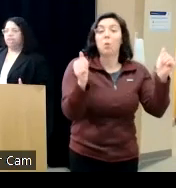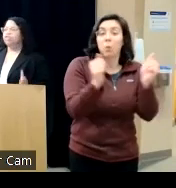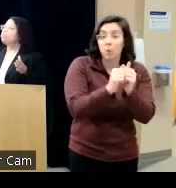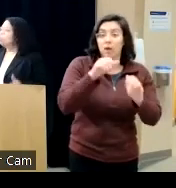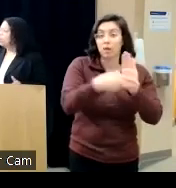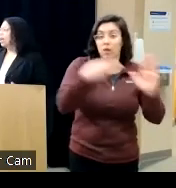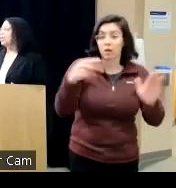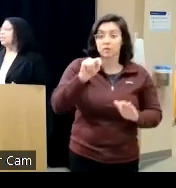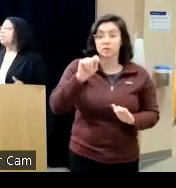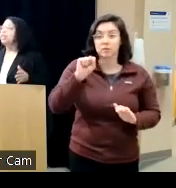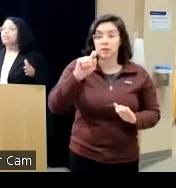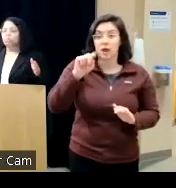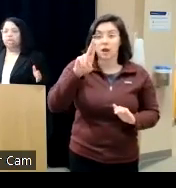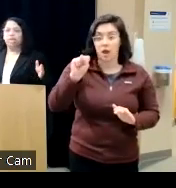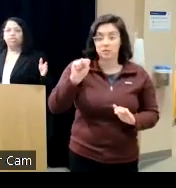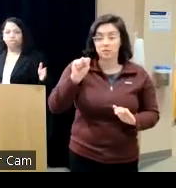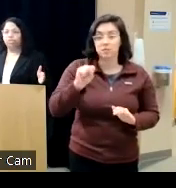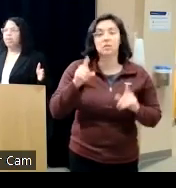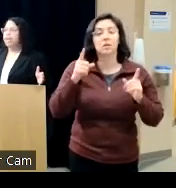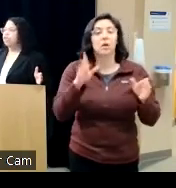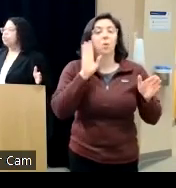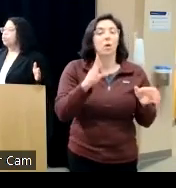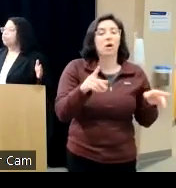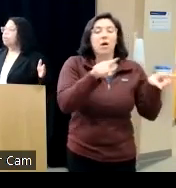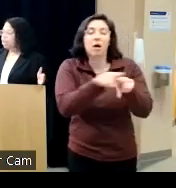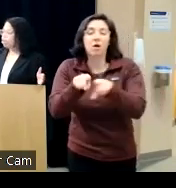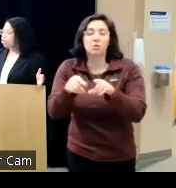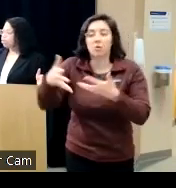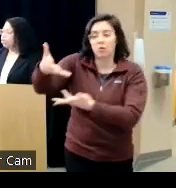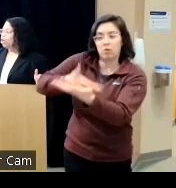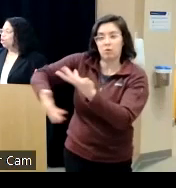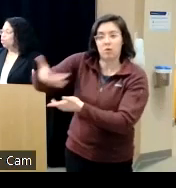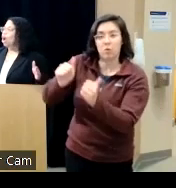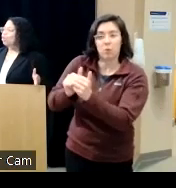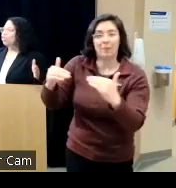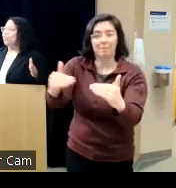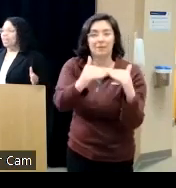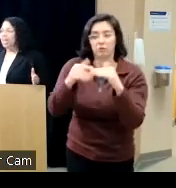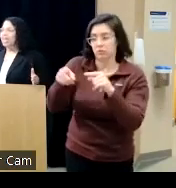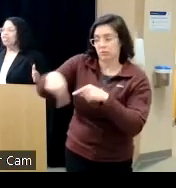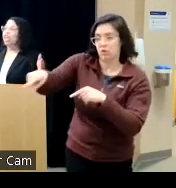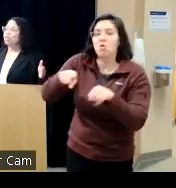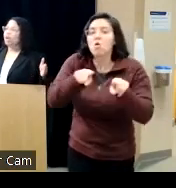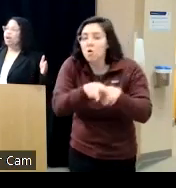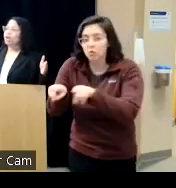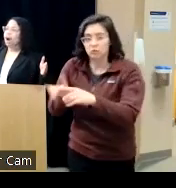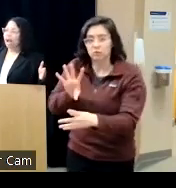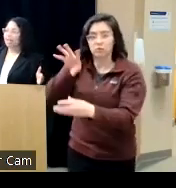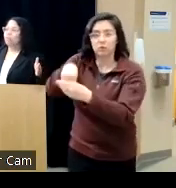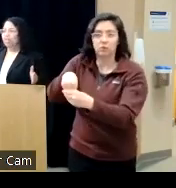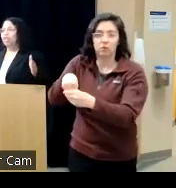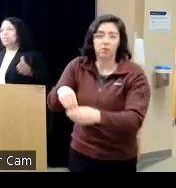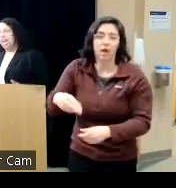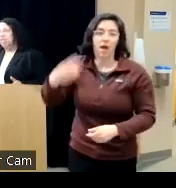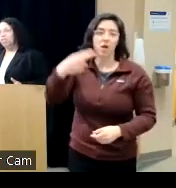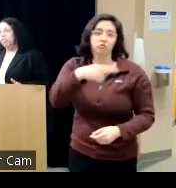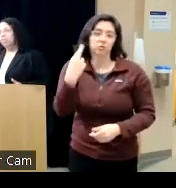offense they're more likely to be associating with peers who also engage in highly risky Behavior